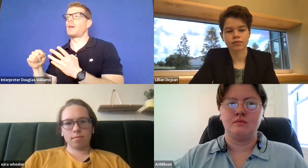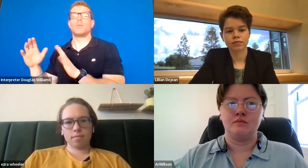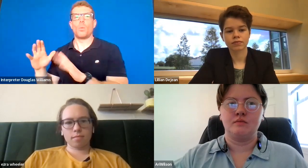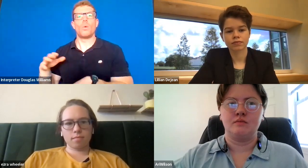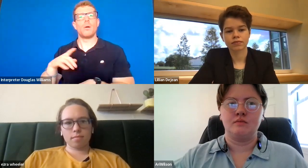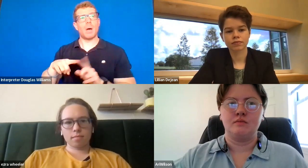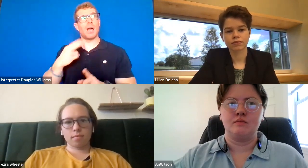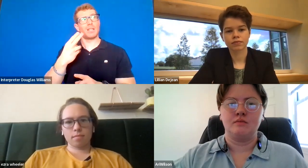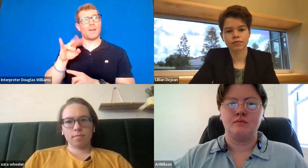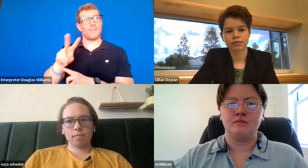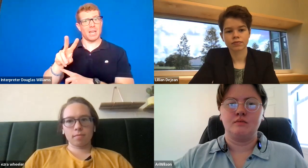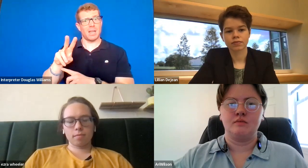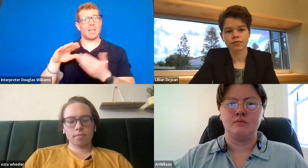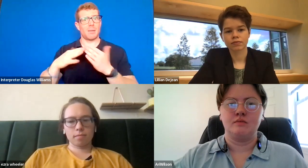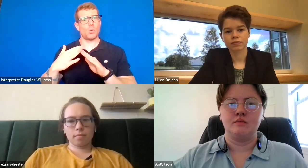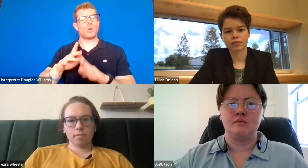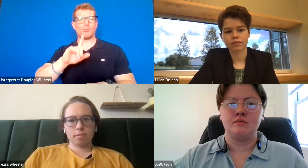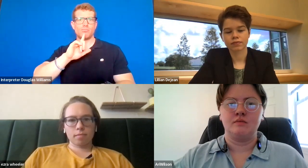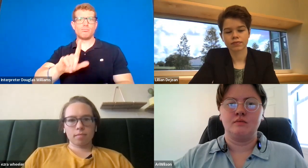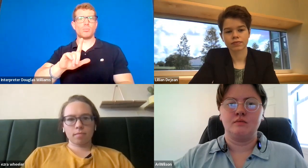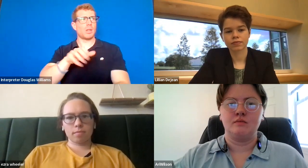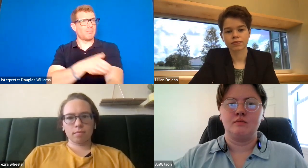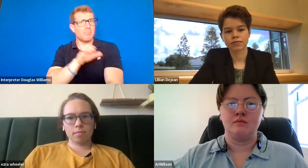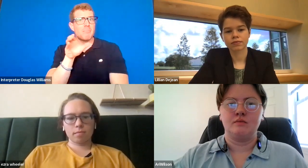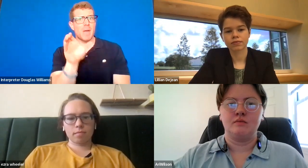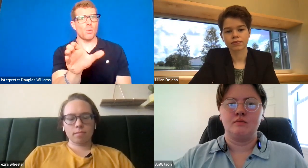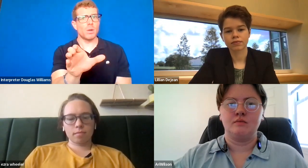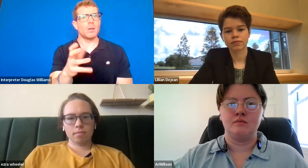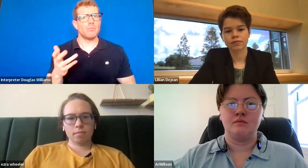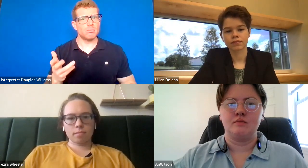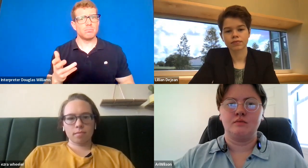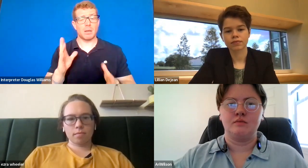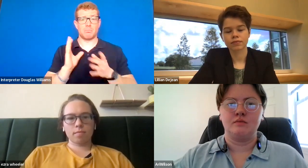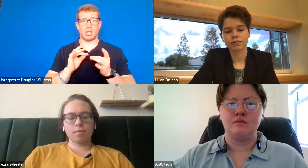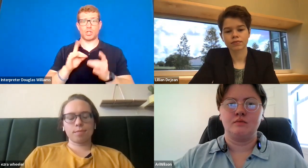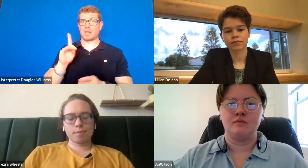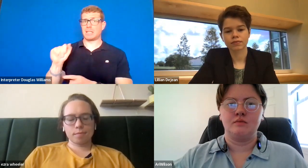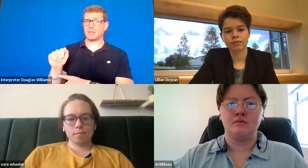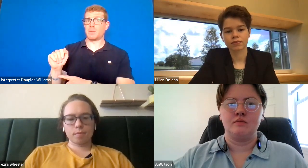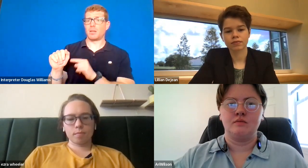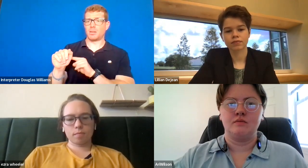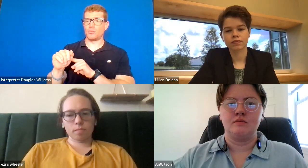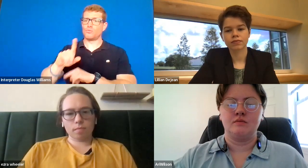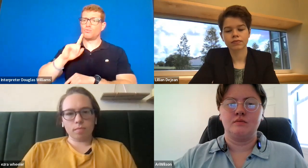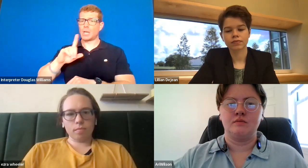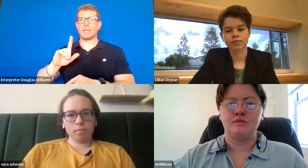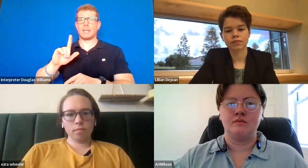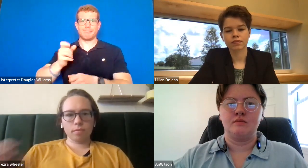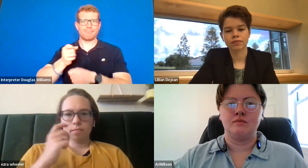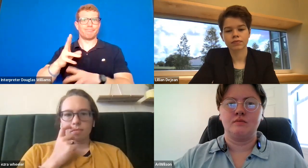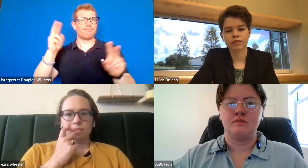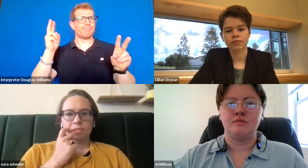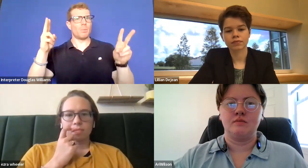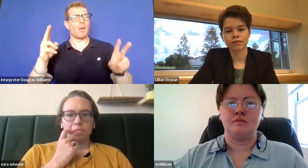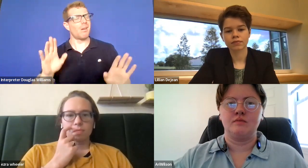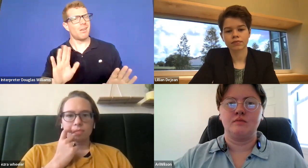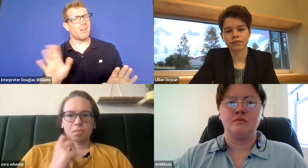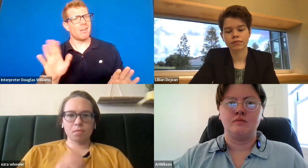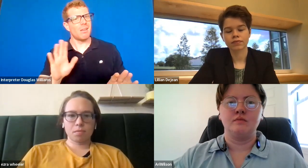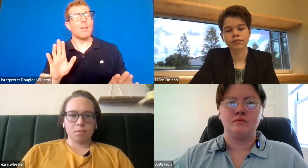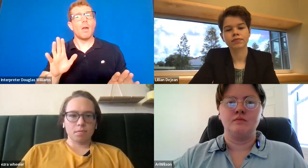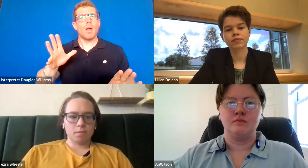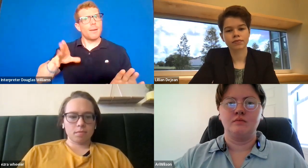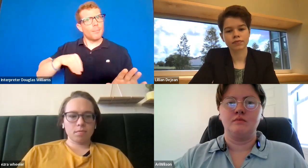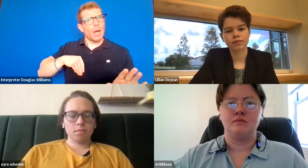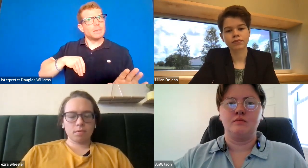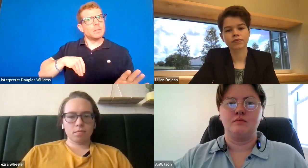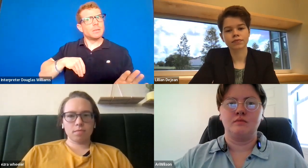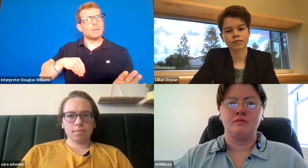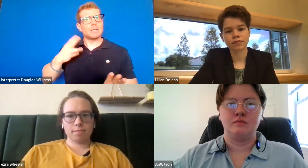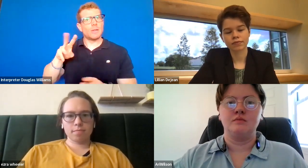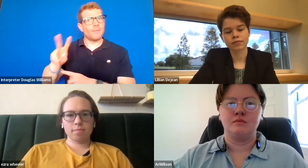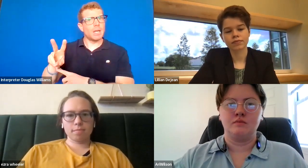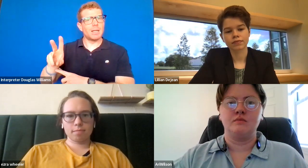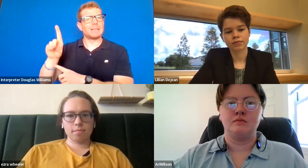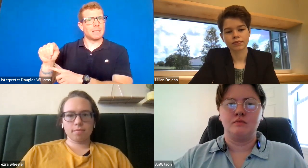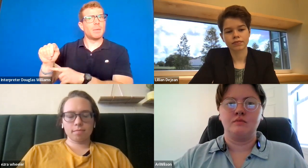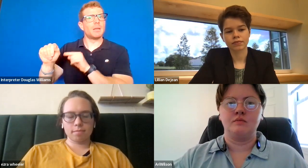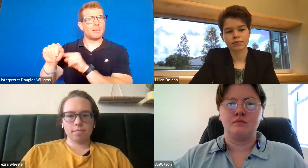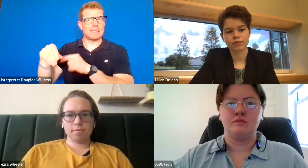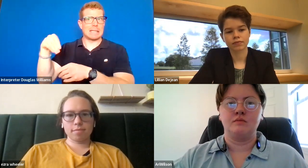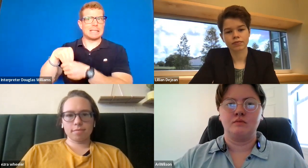So, therefore mentioning this disability would be stigmatizing, however embracing you, that's why i'm saying, embracing it as a disability in the disability communities and understanding that hey?